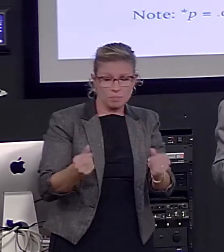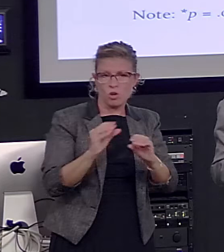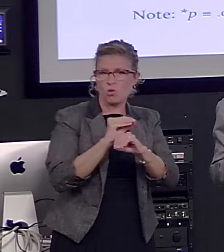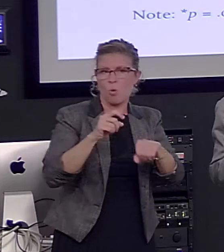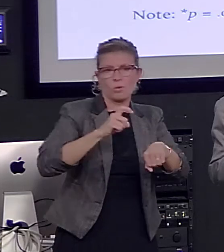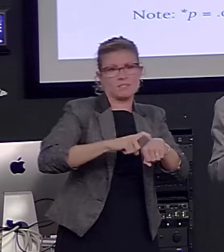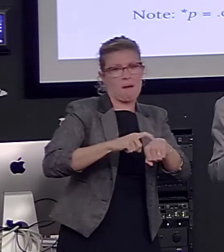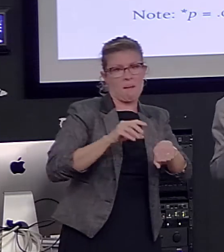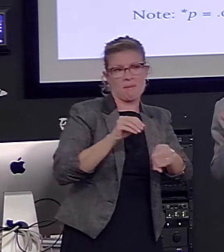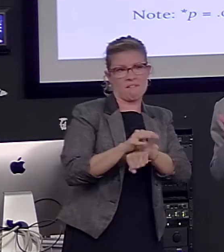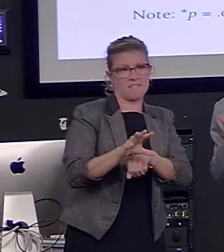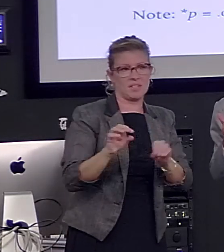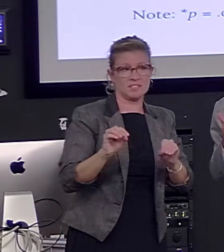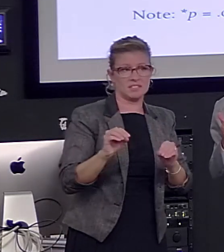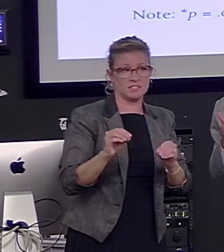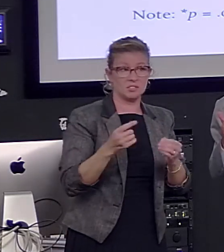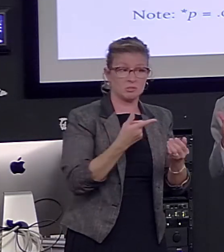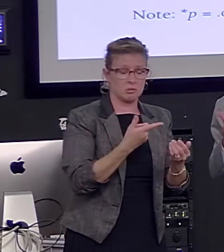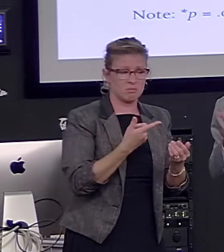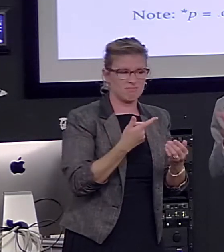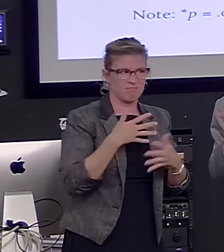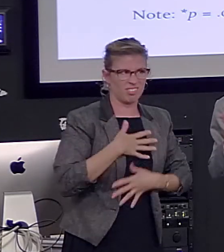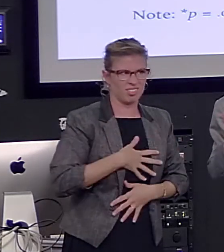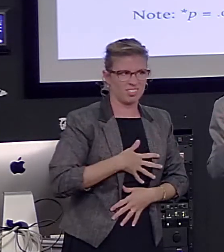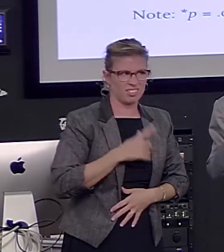So that was sort of discouraging for us.